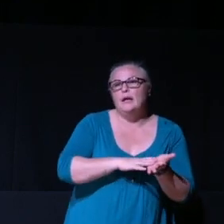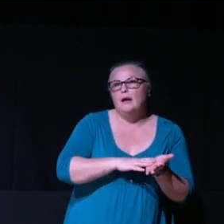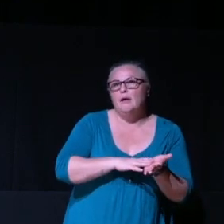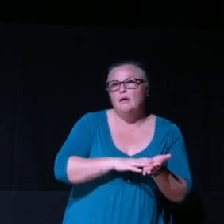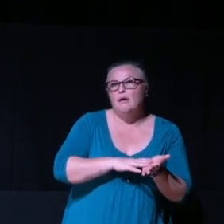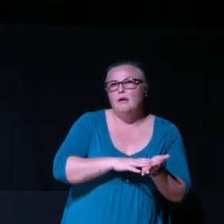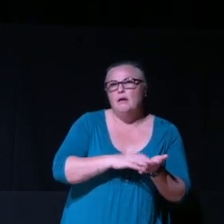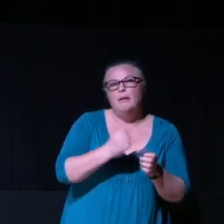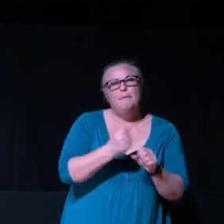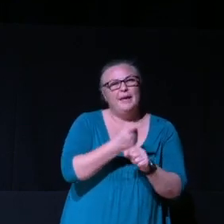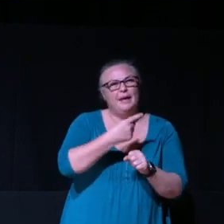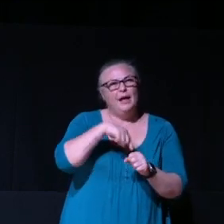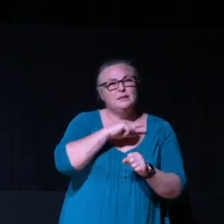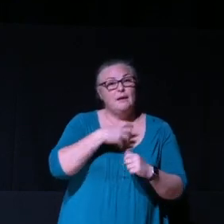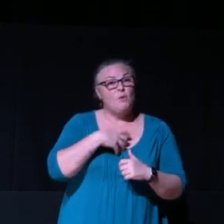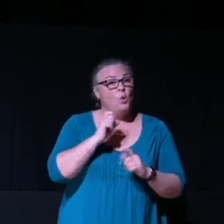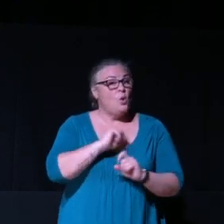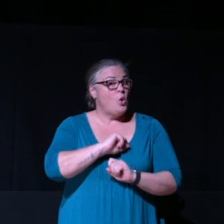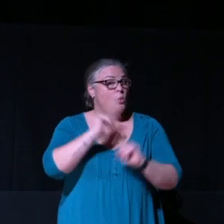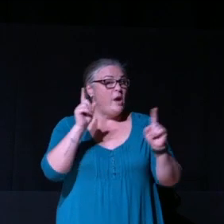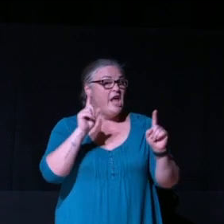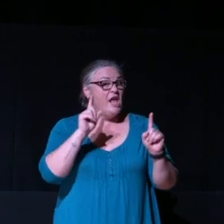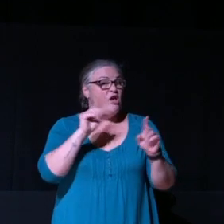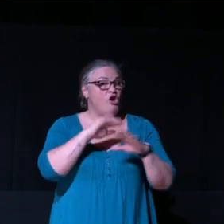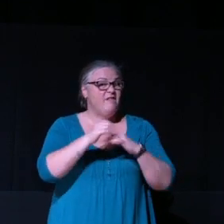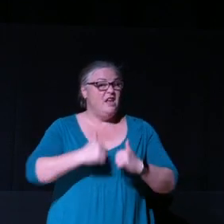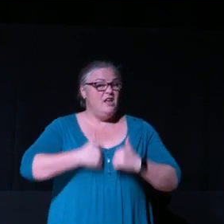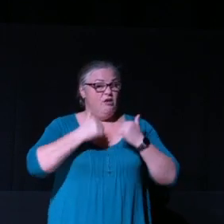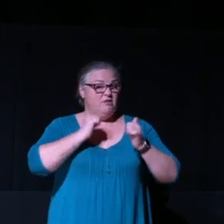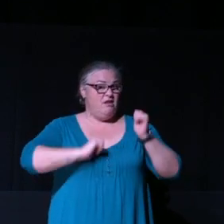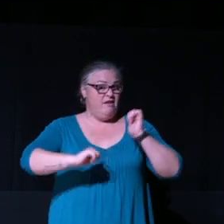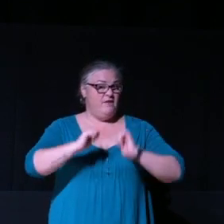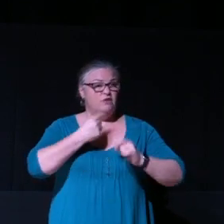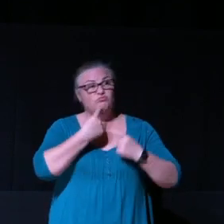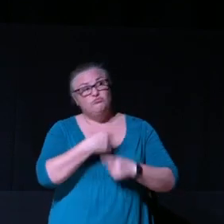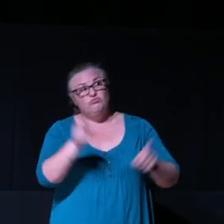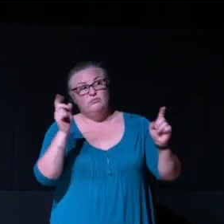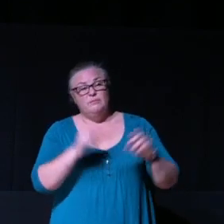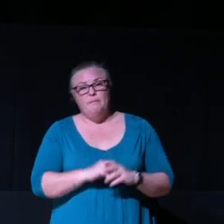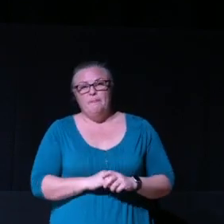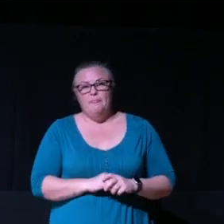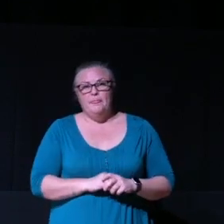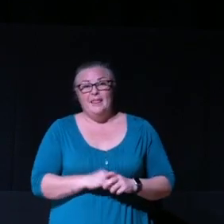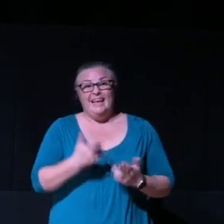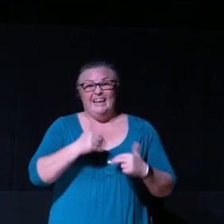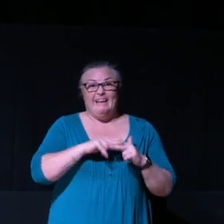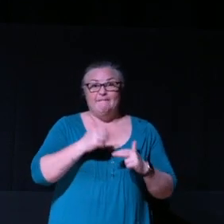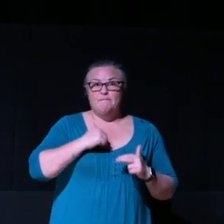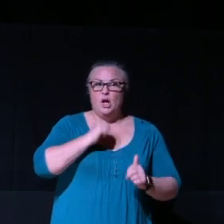us a little bit more aware of what we're outputting? Like I say, I would definitely be cancelled from some of my younger behaviors if phones existed.